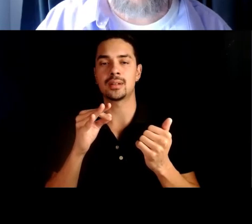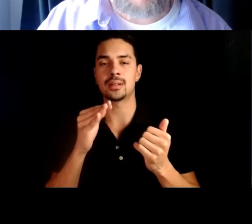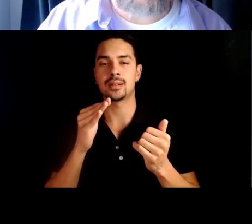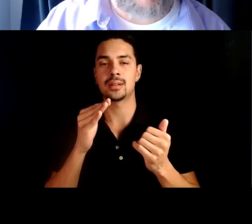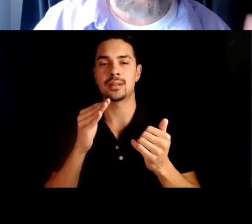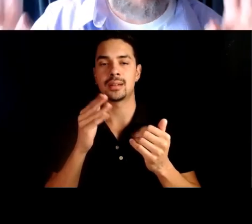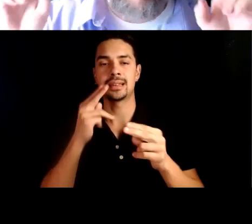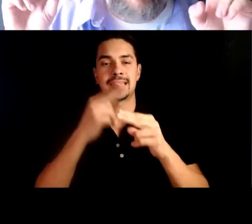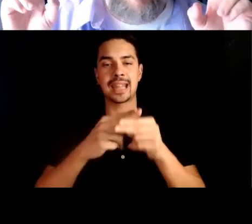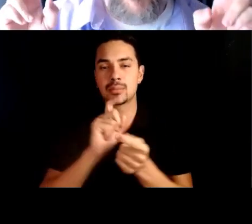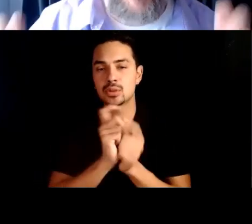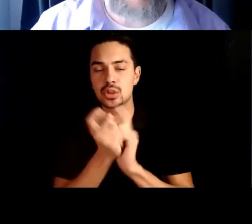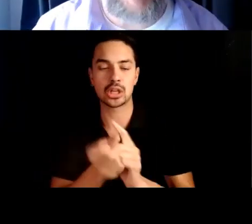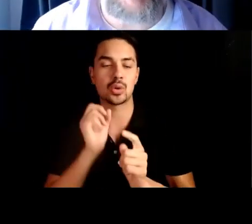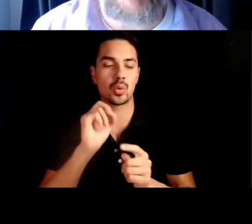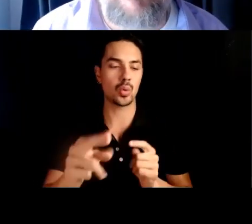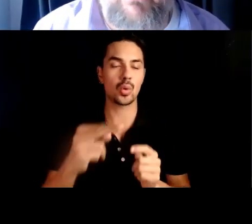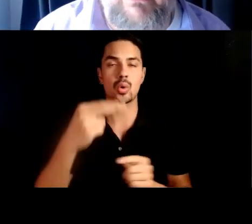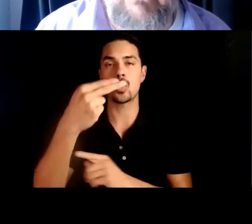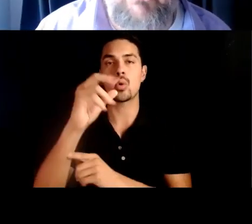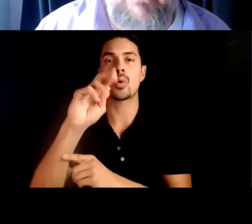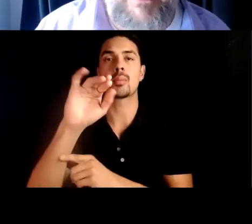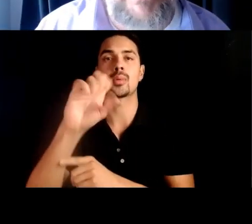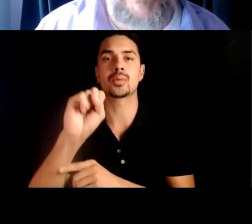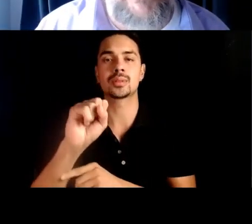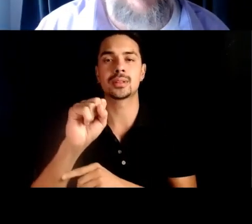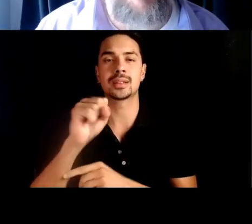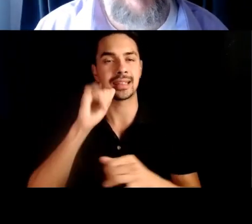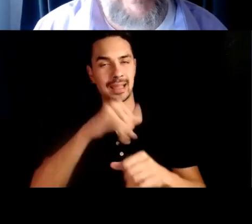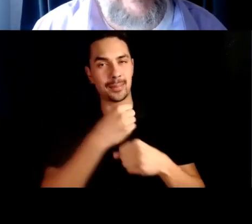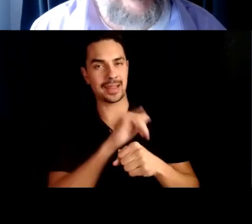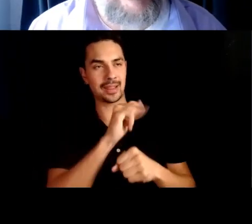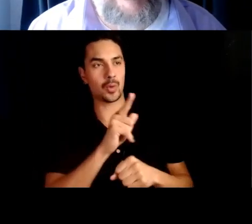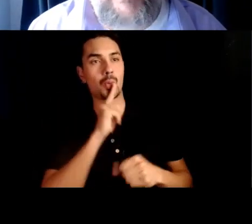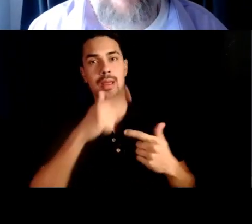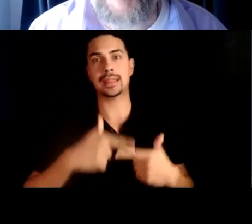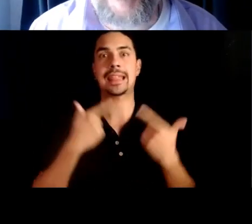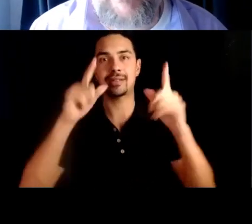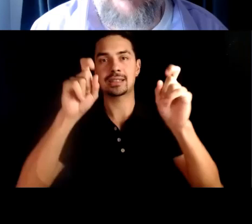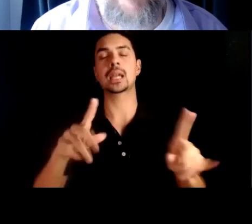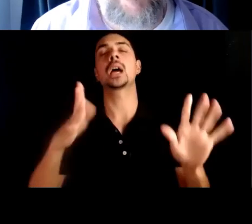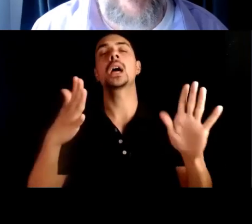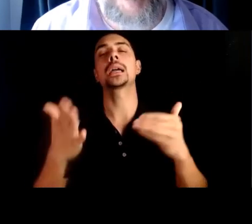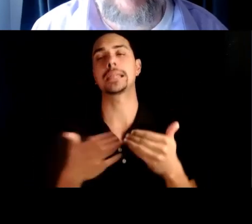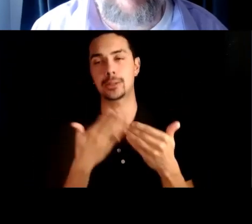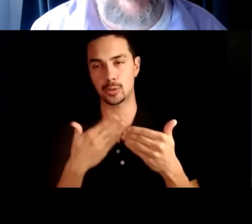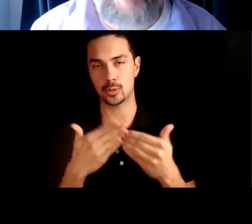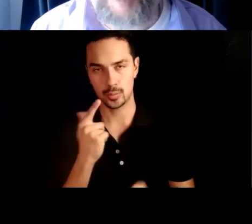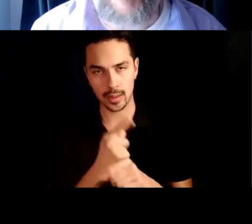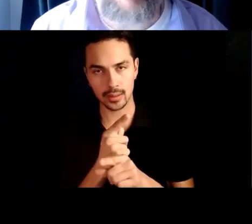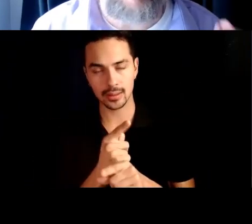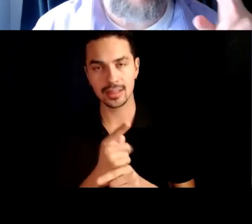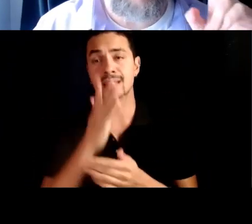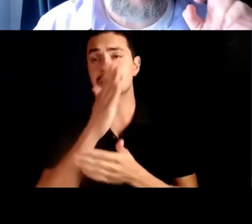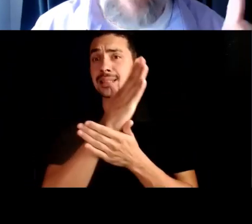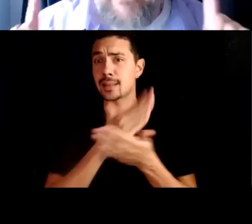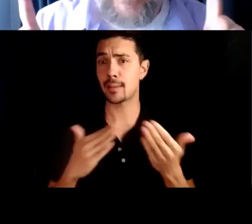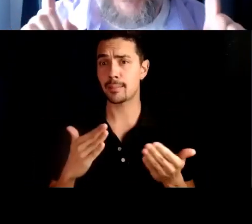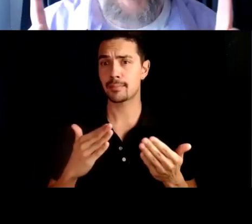that make that real-life test more possible. And for some, of course, living in one of these